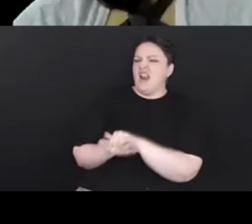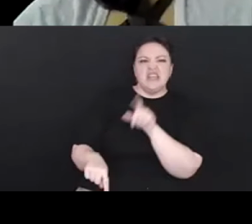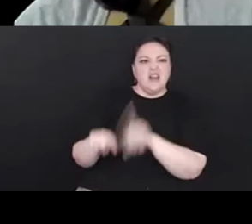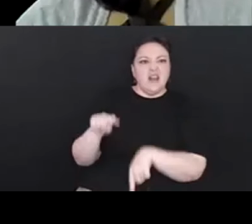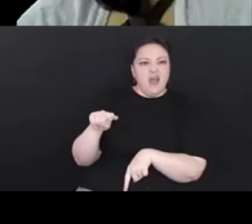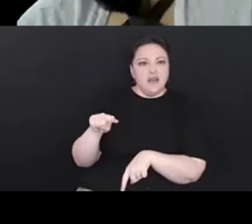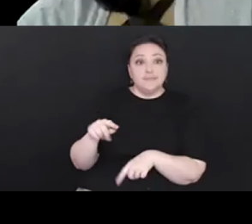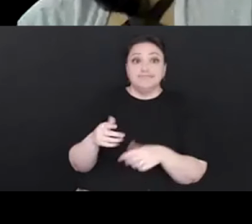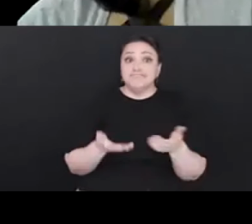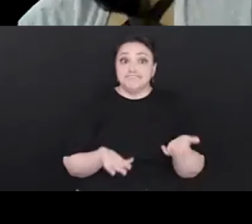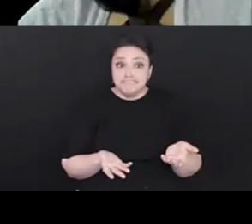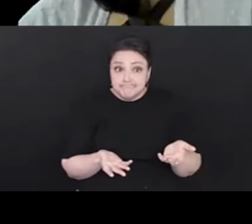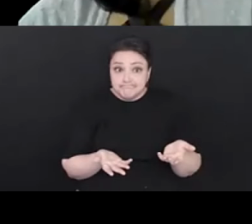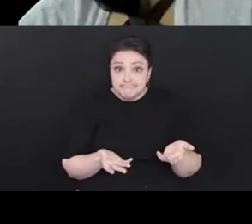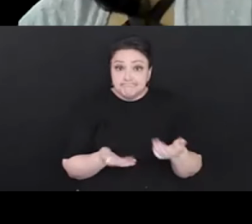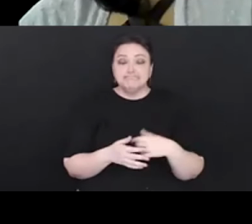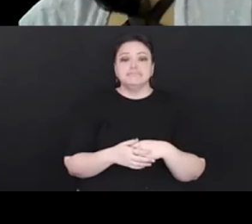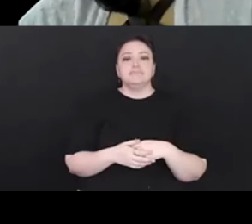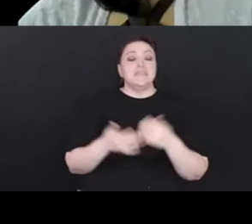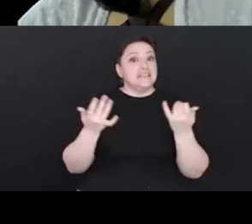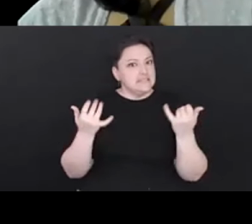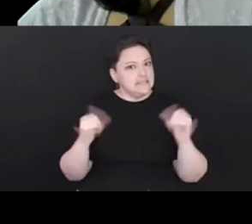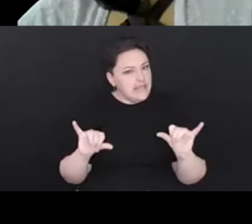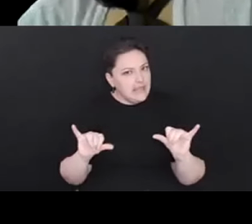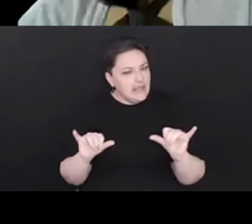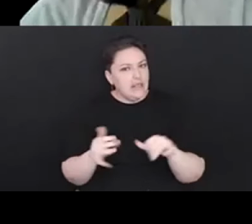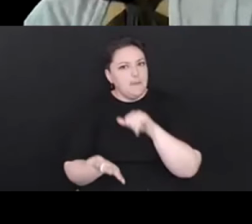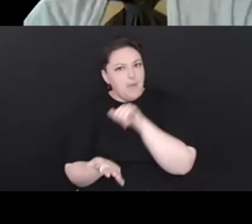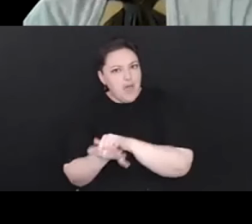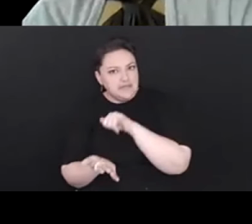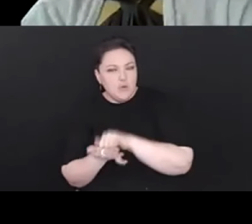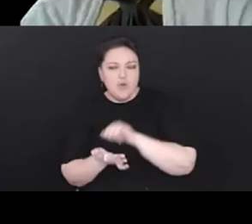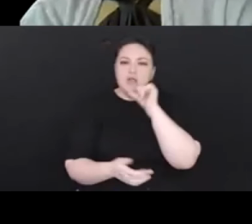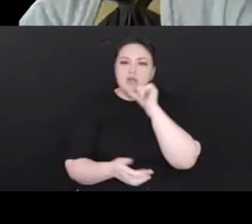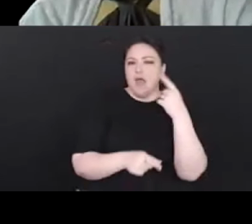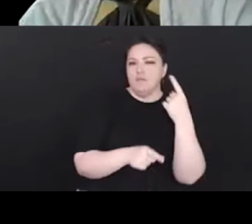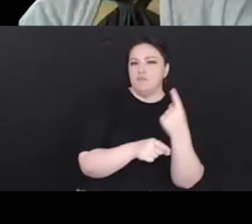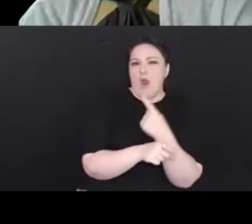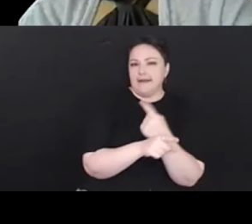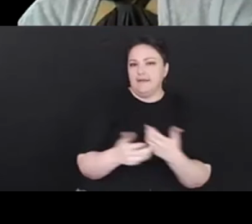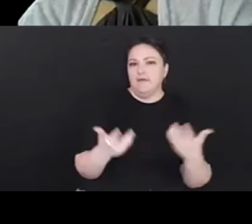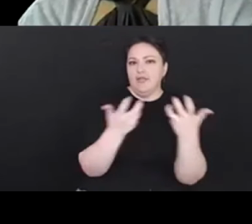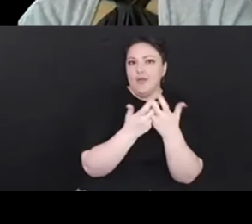still impossible or impractable for people who don't have technological access. So I